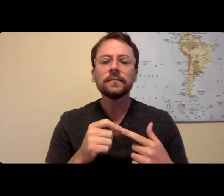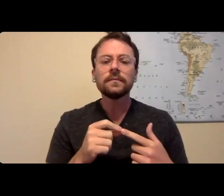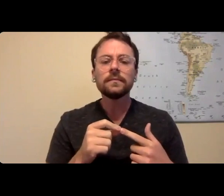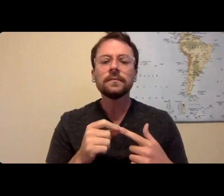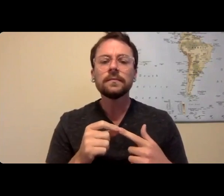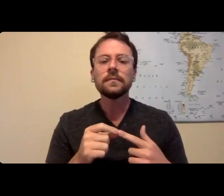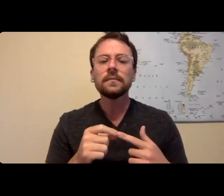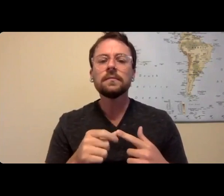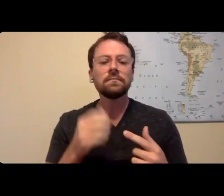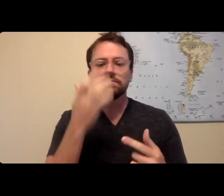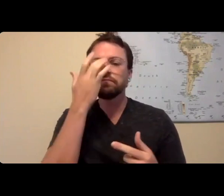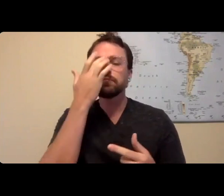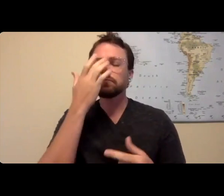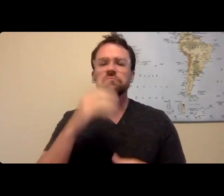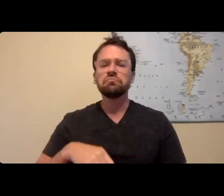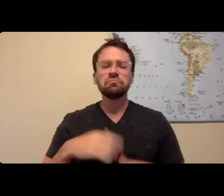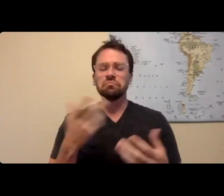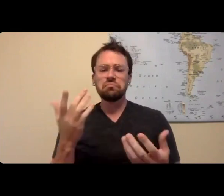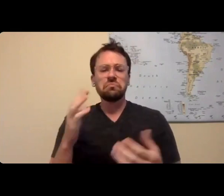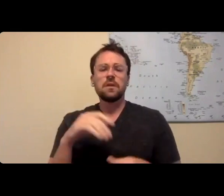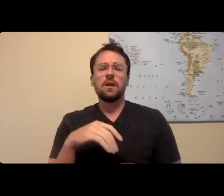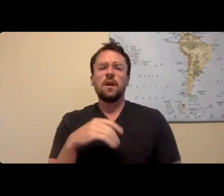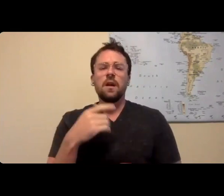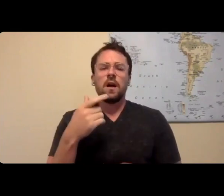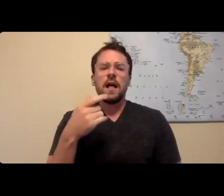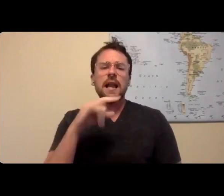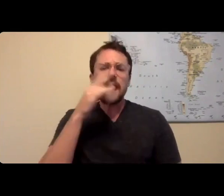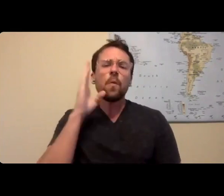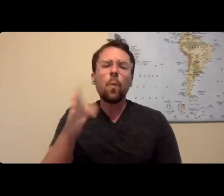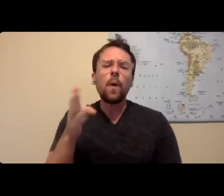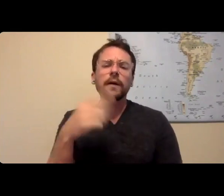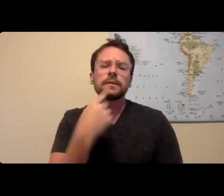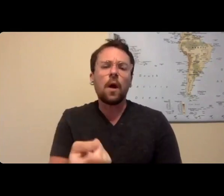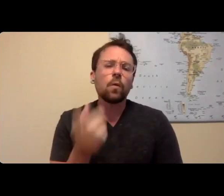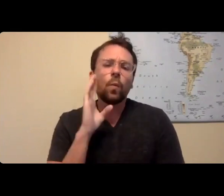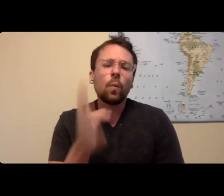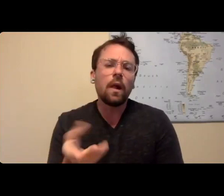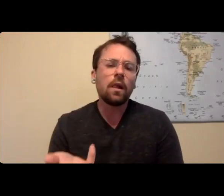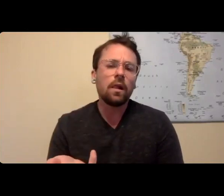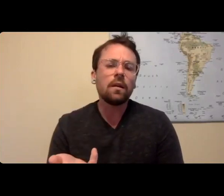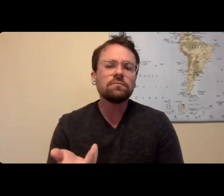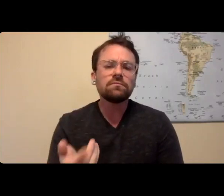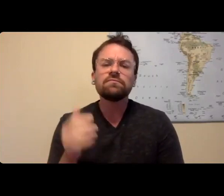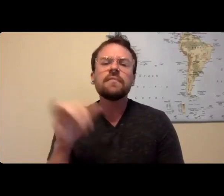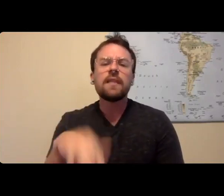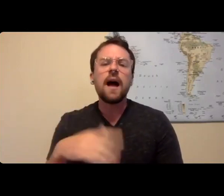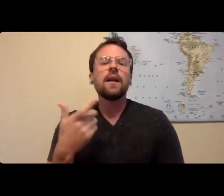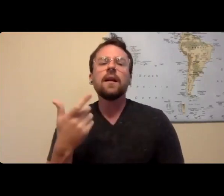> So if we are considering a student who hasn't necessarily identified themselves as transgender